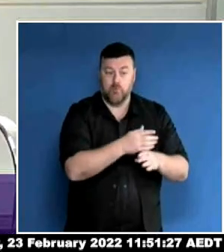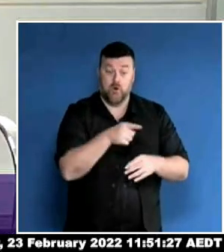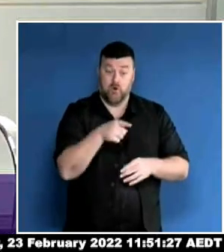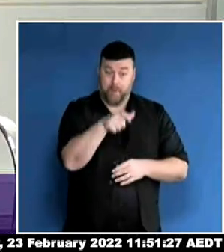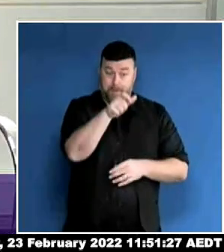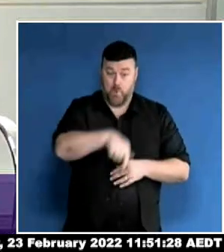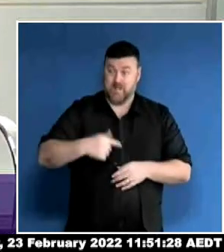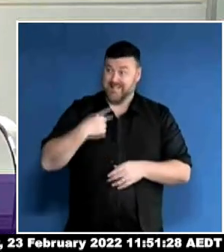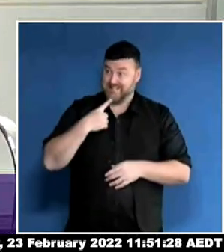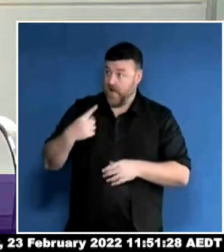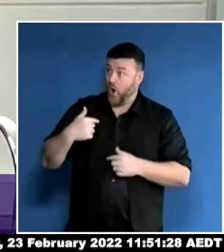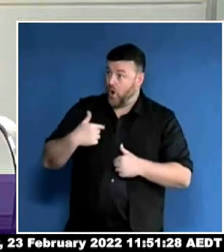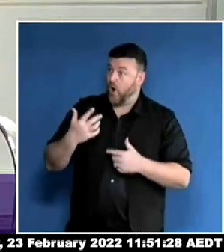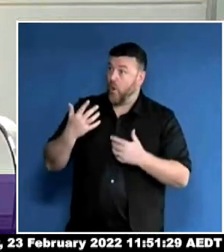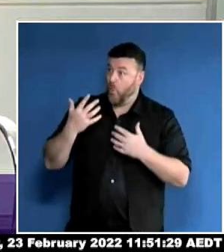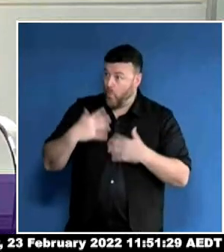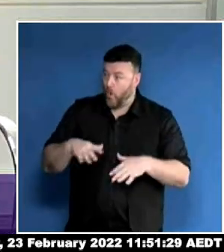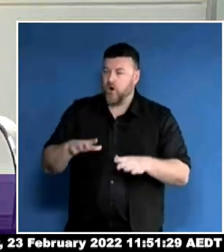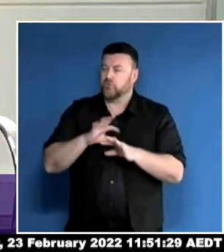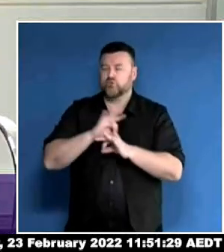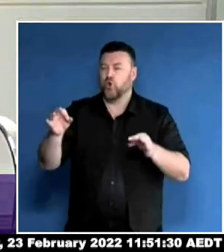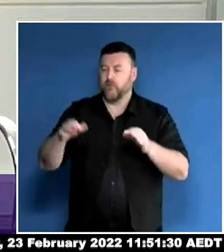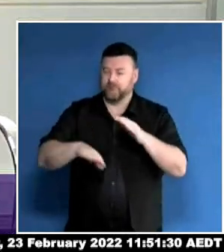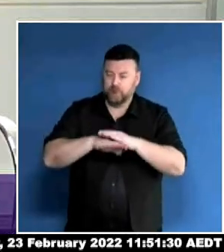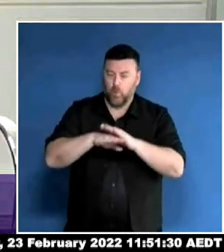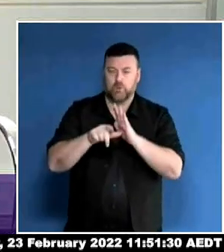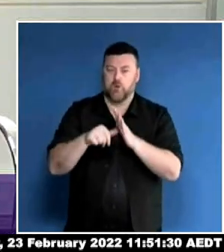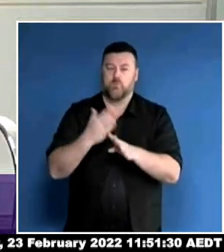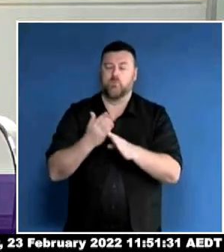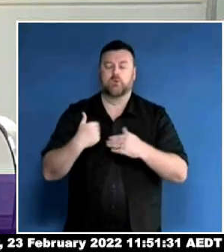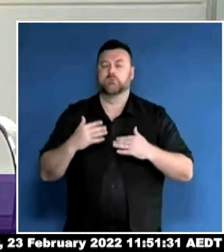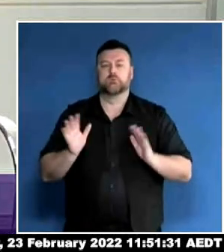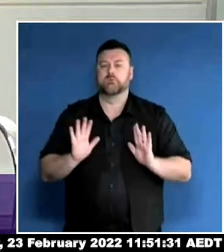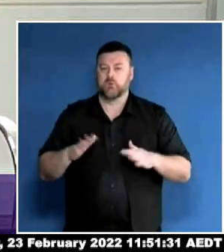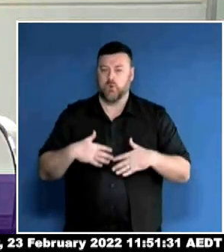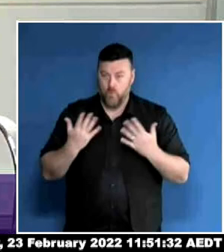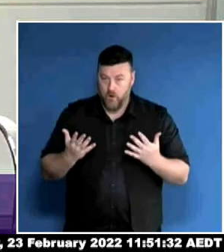work, just wouldn't suited him, but he kept getting full-time job interviews which he